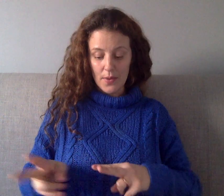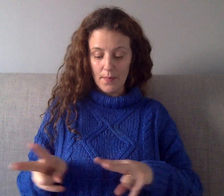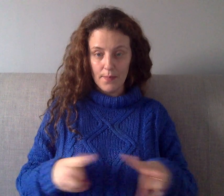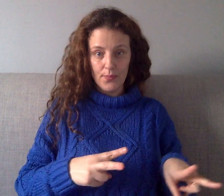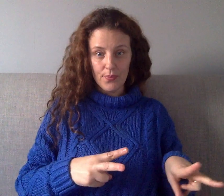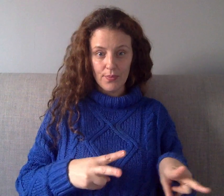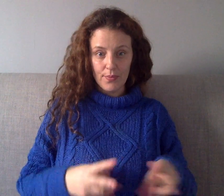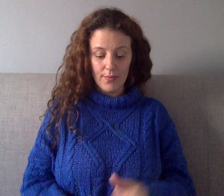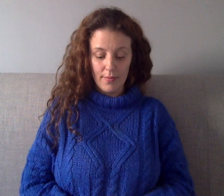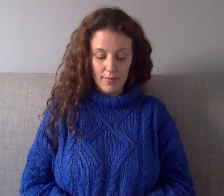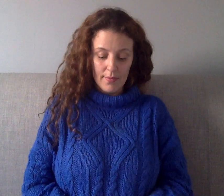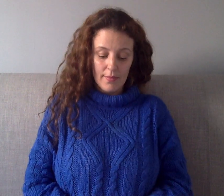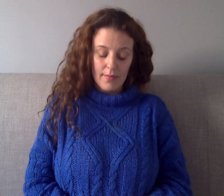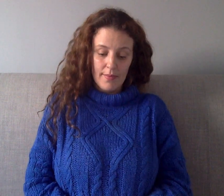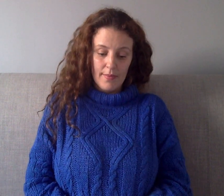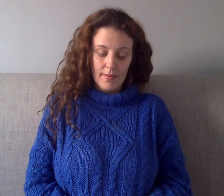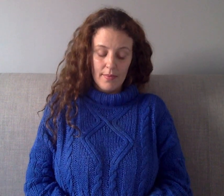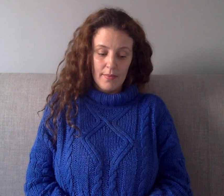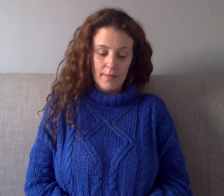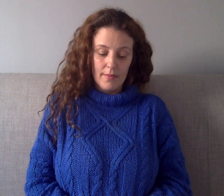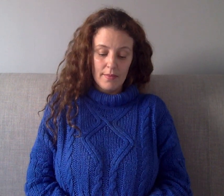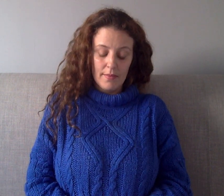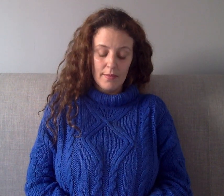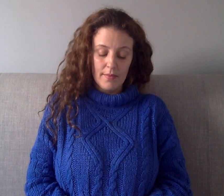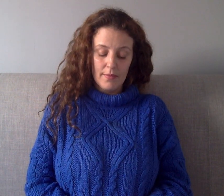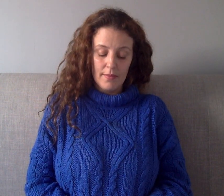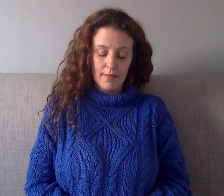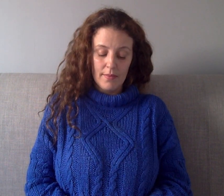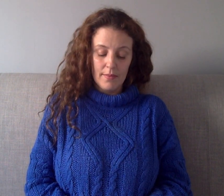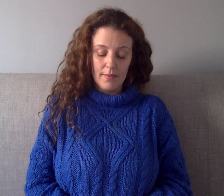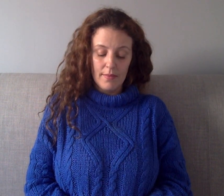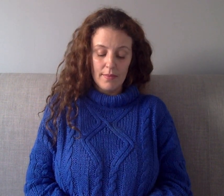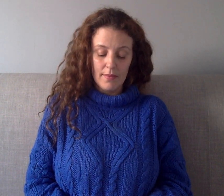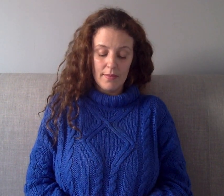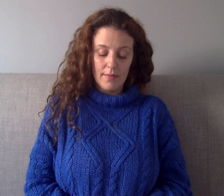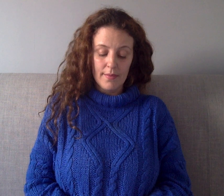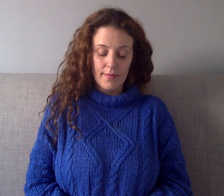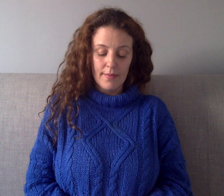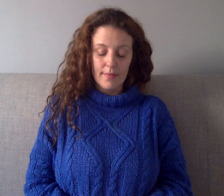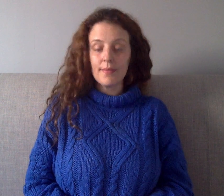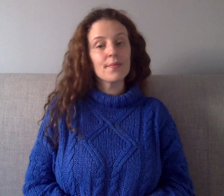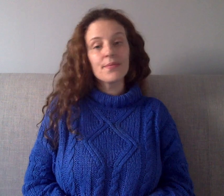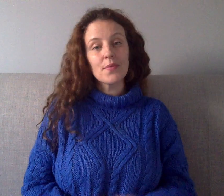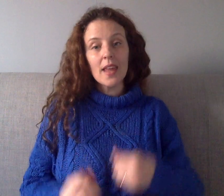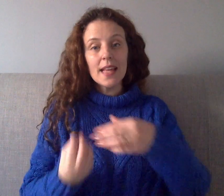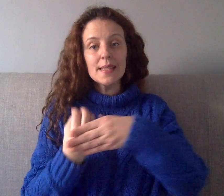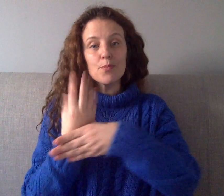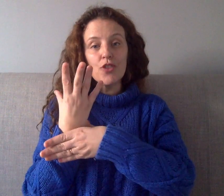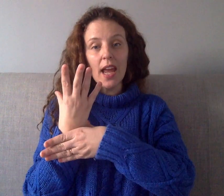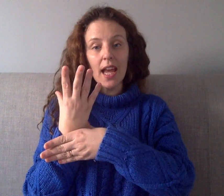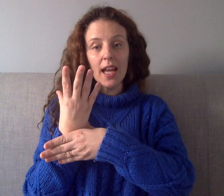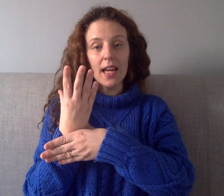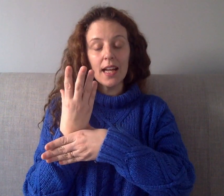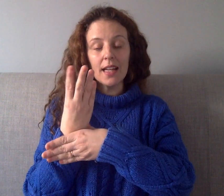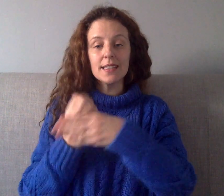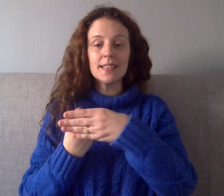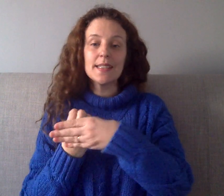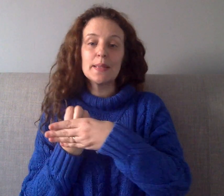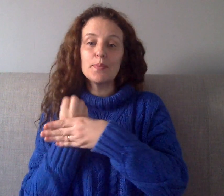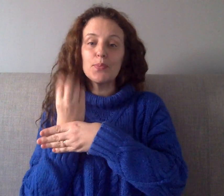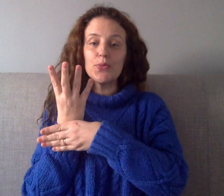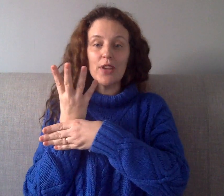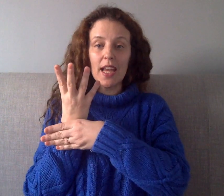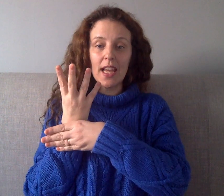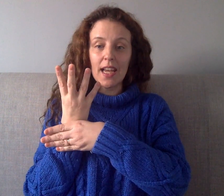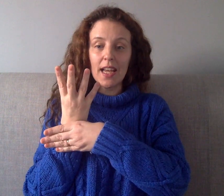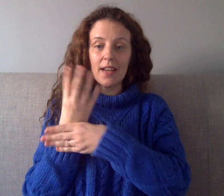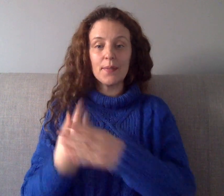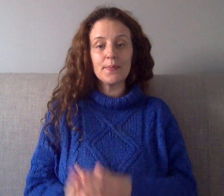SPRING